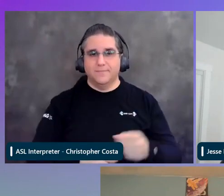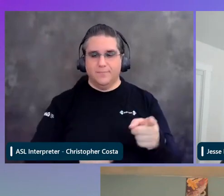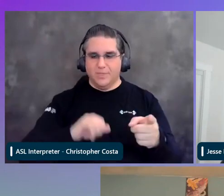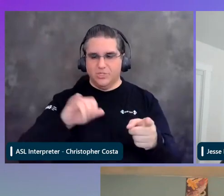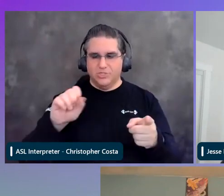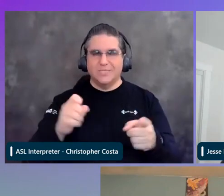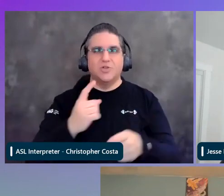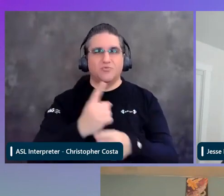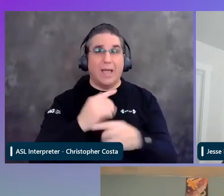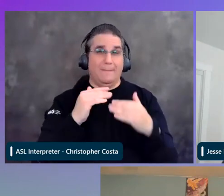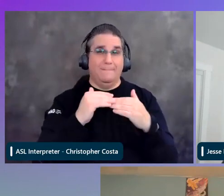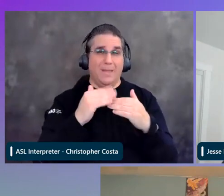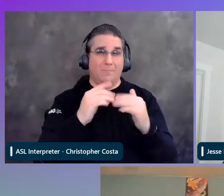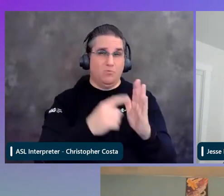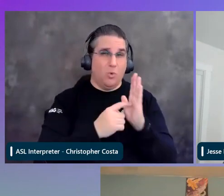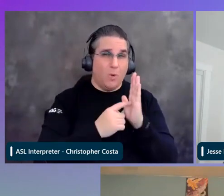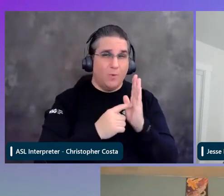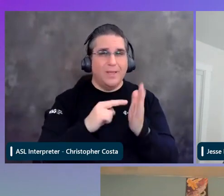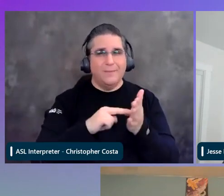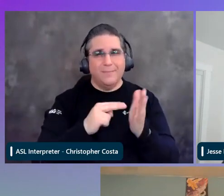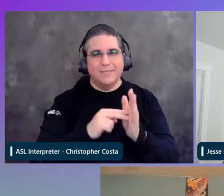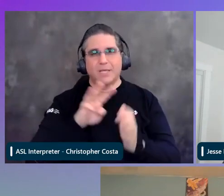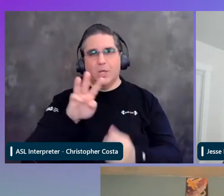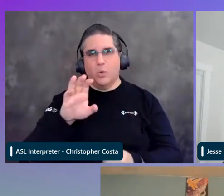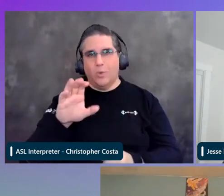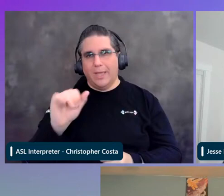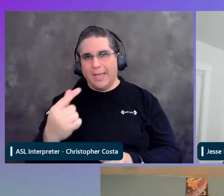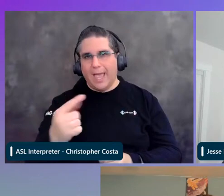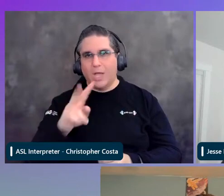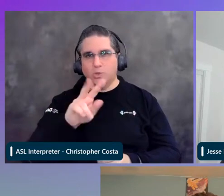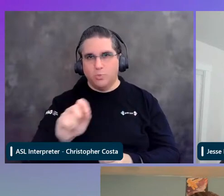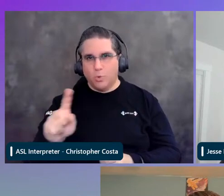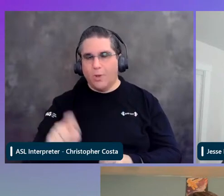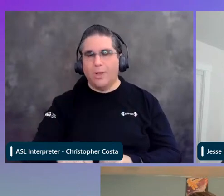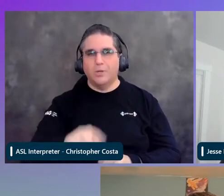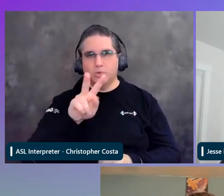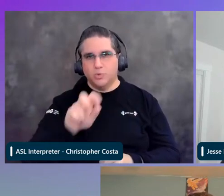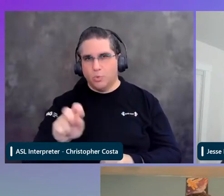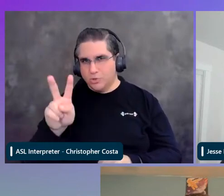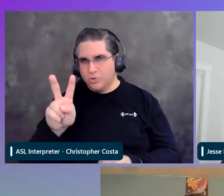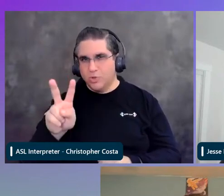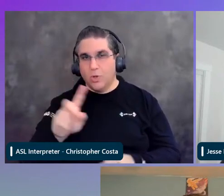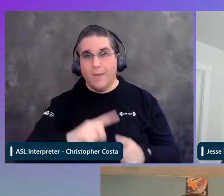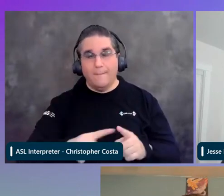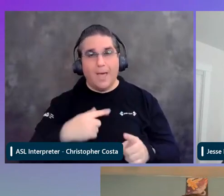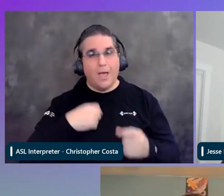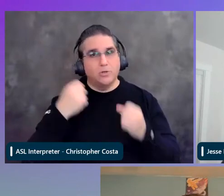minimum requirement would be like things like wcaG 2.1, 2.2, etc, but highly suggest going